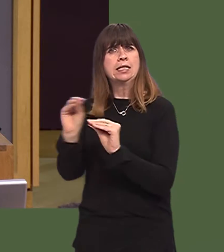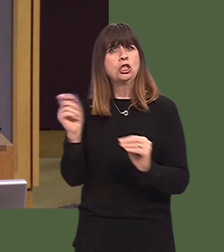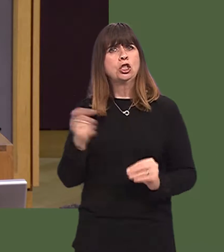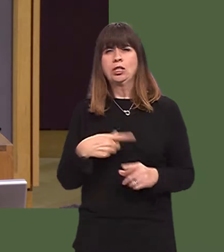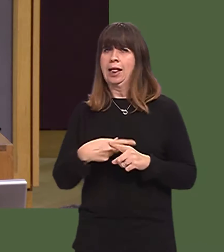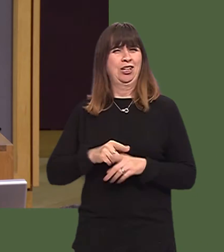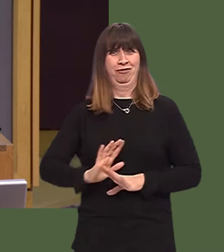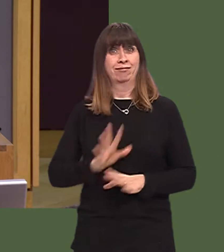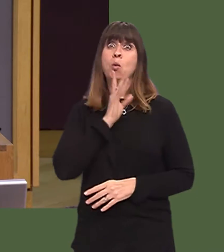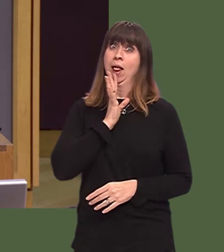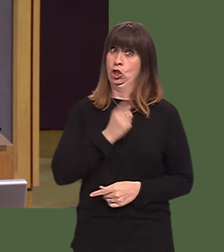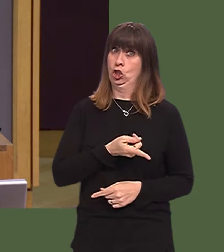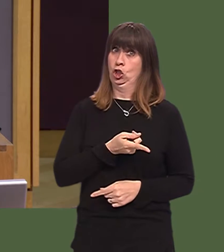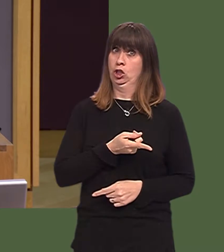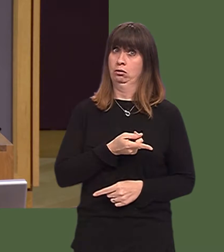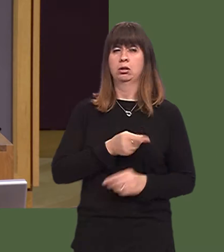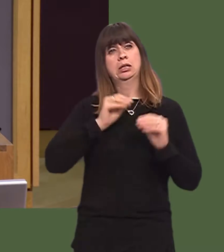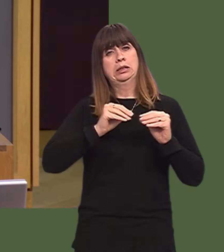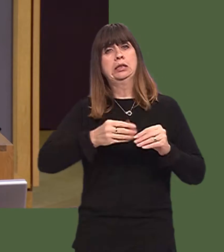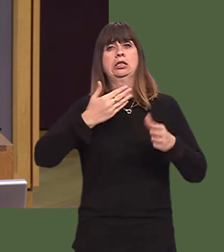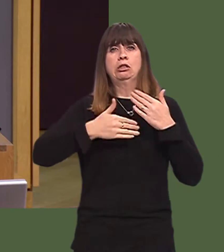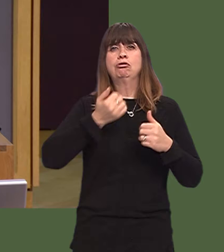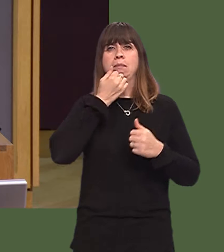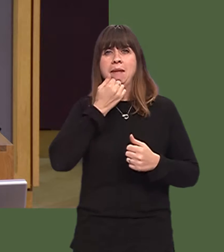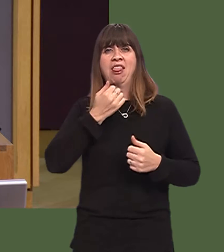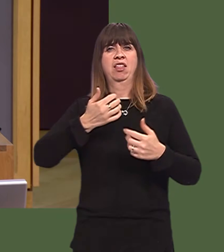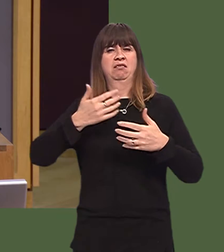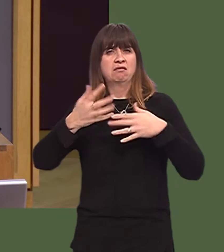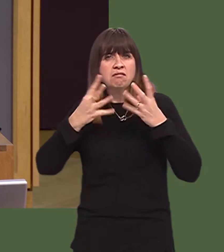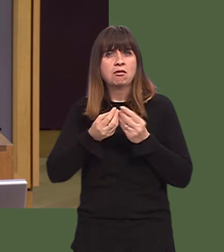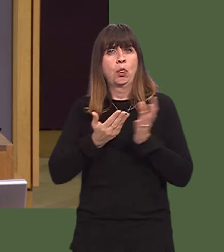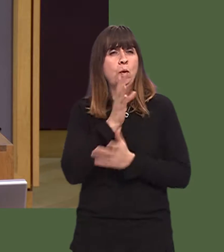It has been compulsory for every schoolchild in Wales to learn Welsh since 1999.